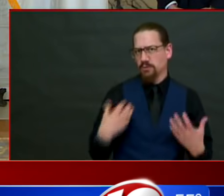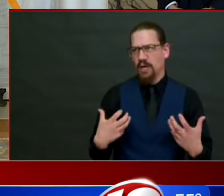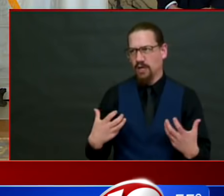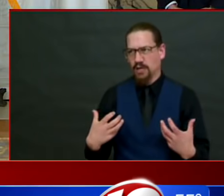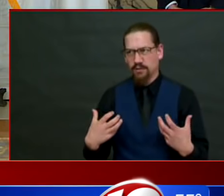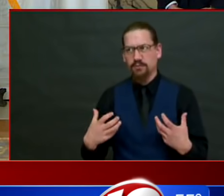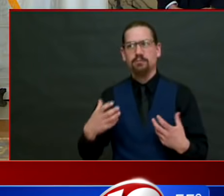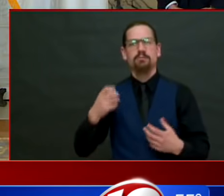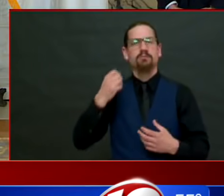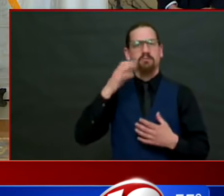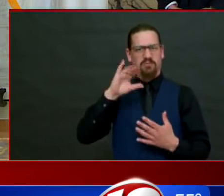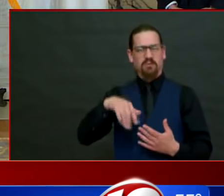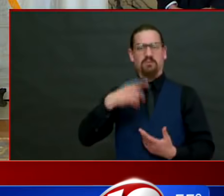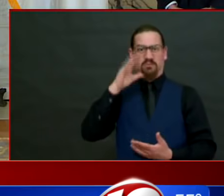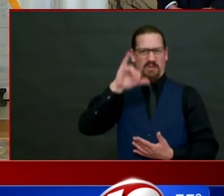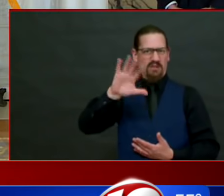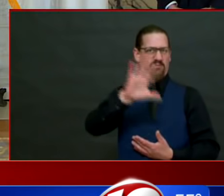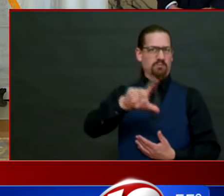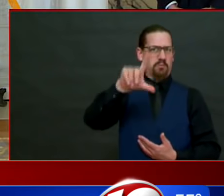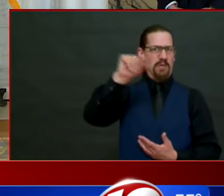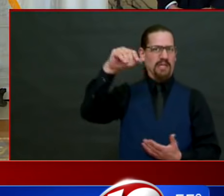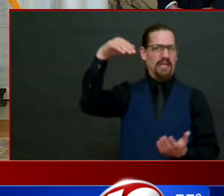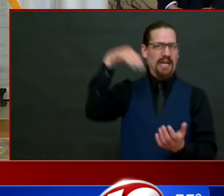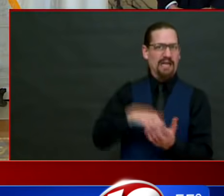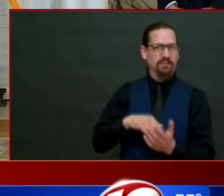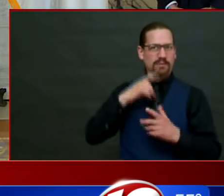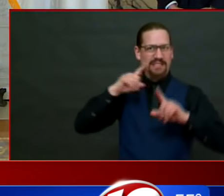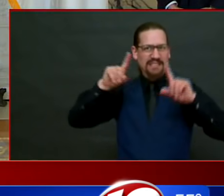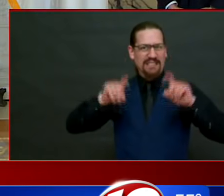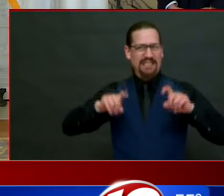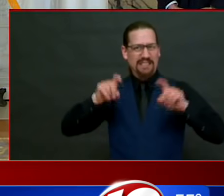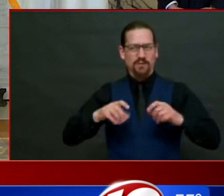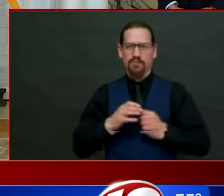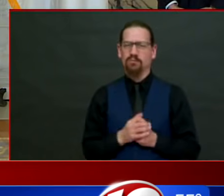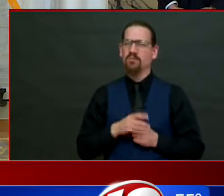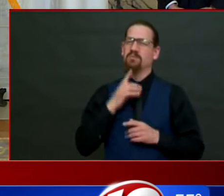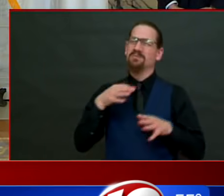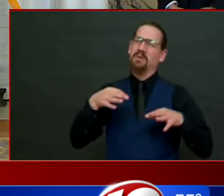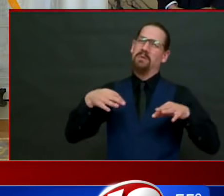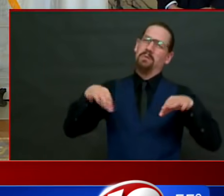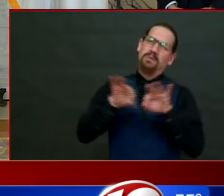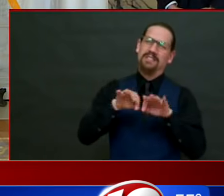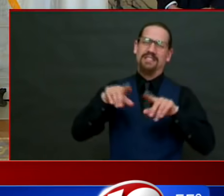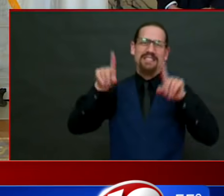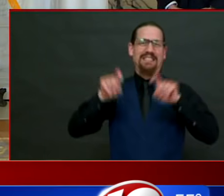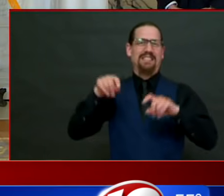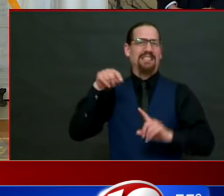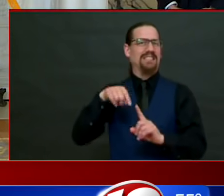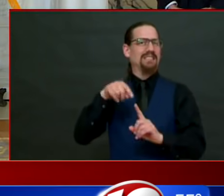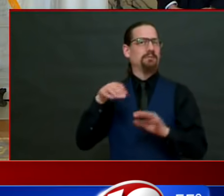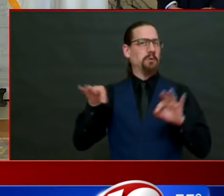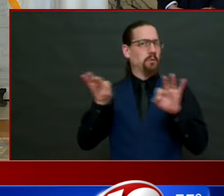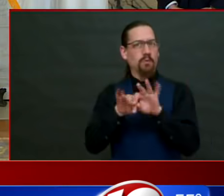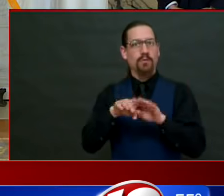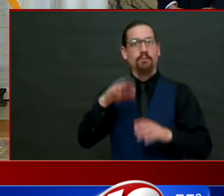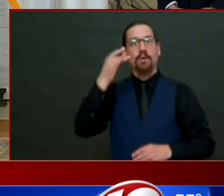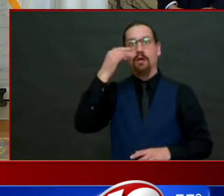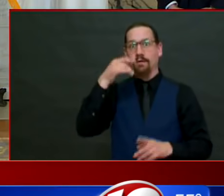10,000 BY JULY AND HOPEFULLY 20,000 BY SEPTEMBER. THAT LEVEL OF TESTING WILL ALLOW